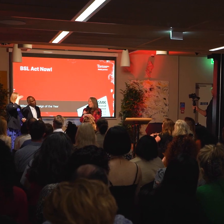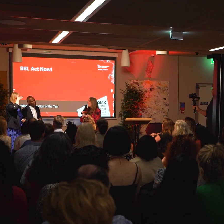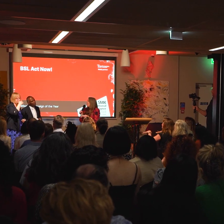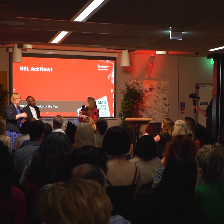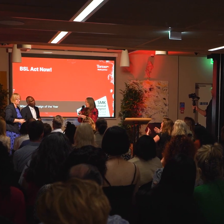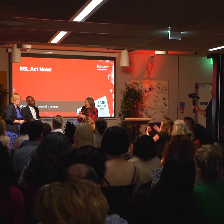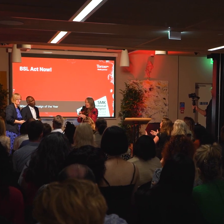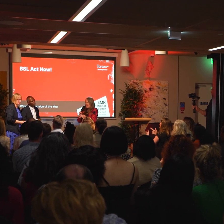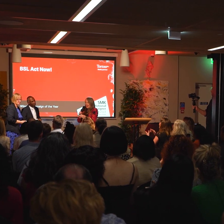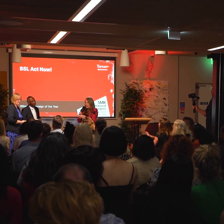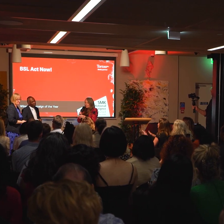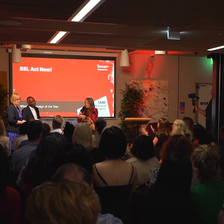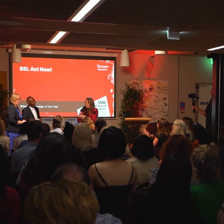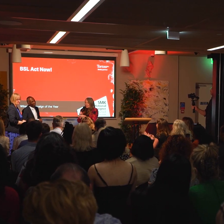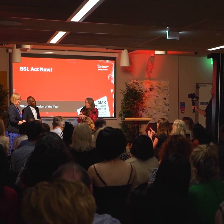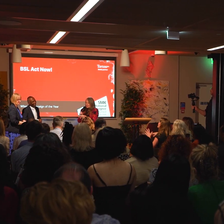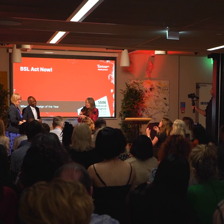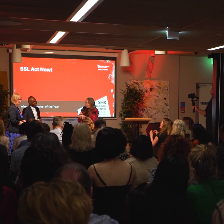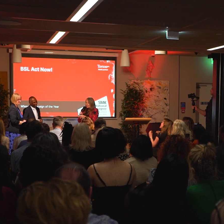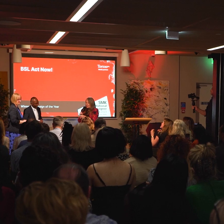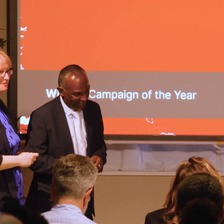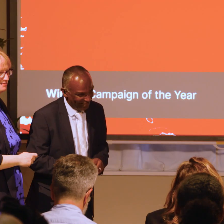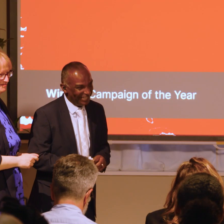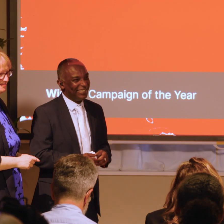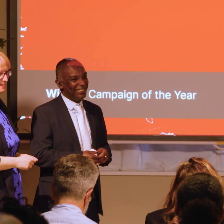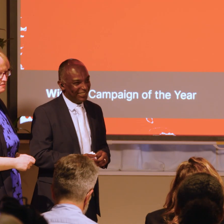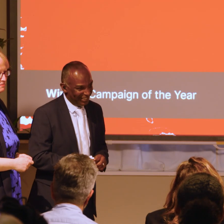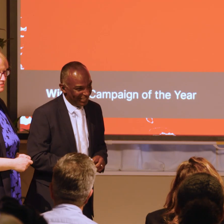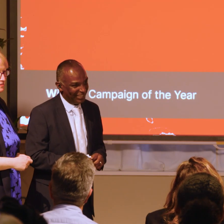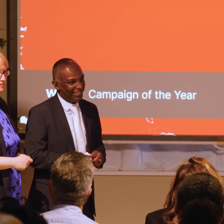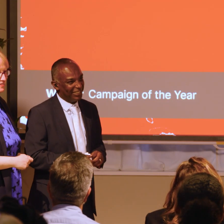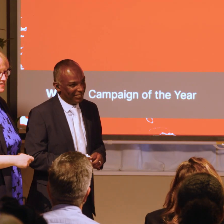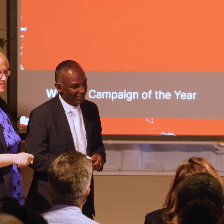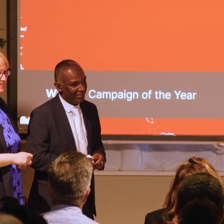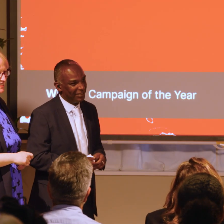Ahmed Mudawi and Bronwynne Buxton from BSL Act Now! campaign.